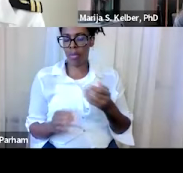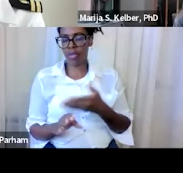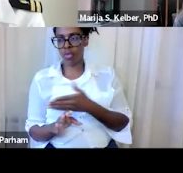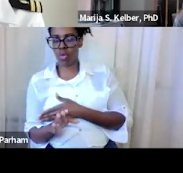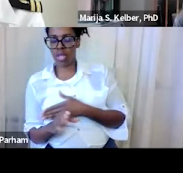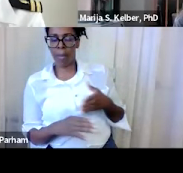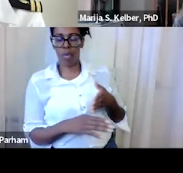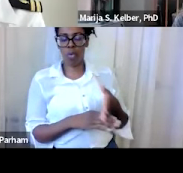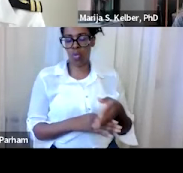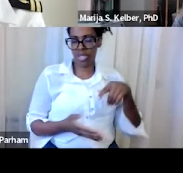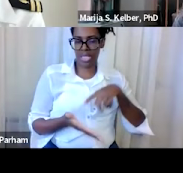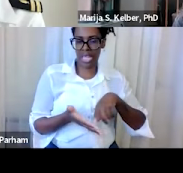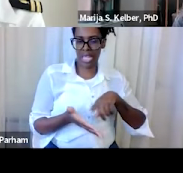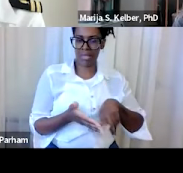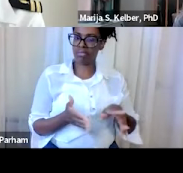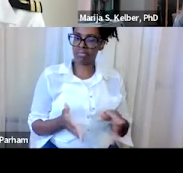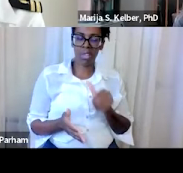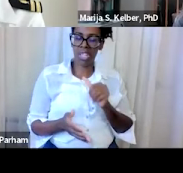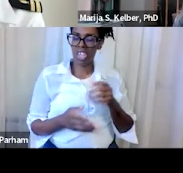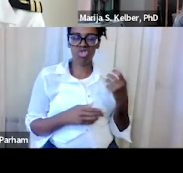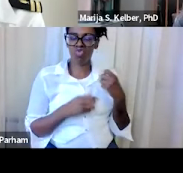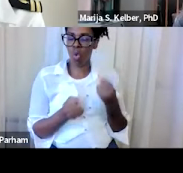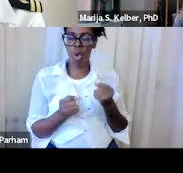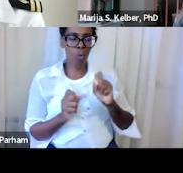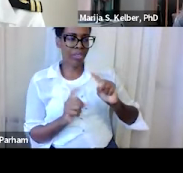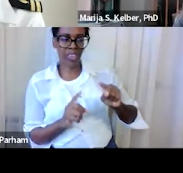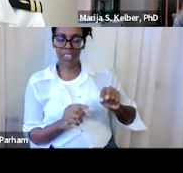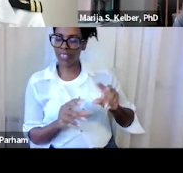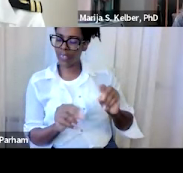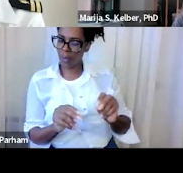so not very strong conclusions can be drawn from these.